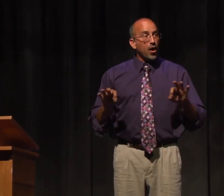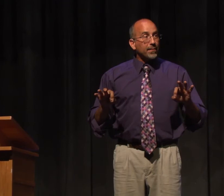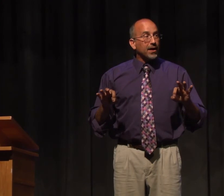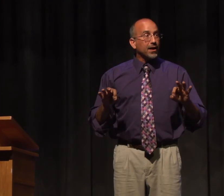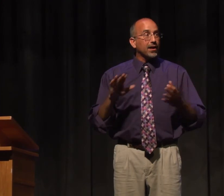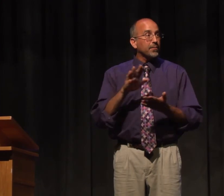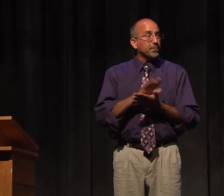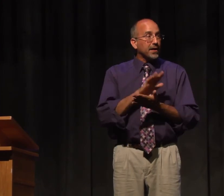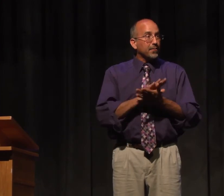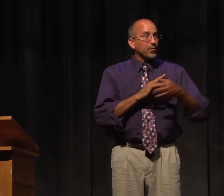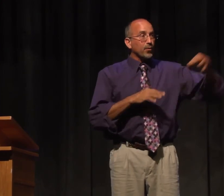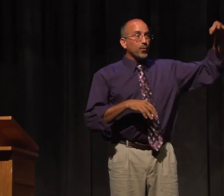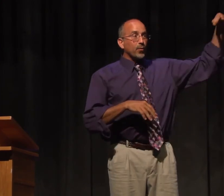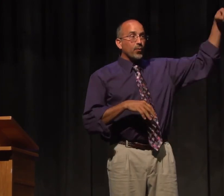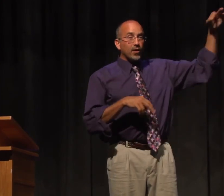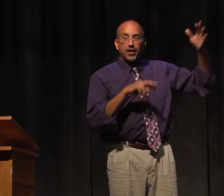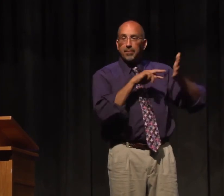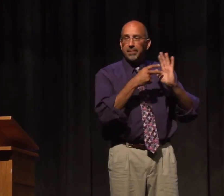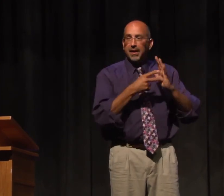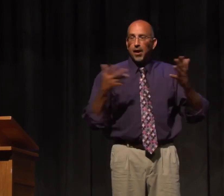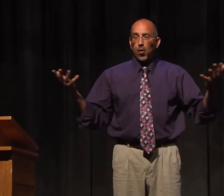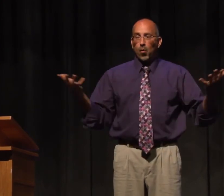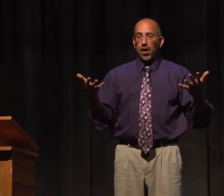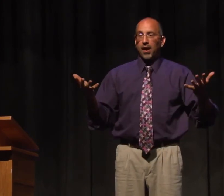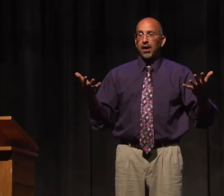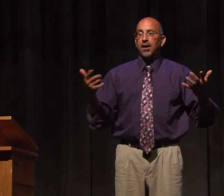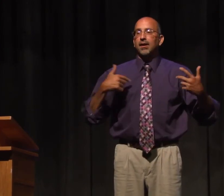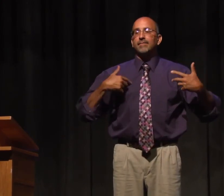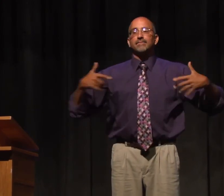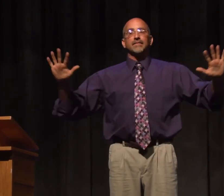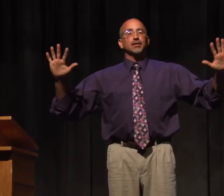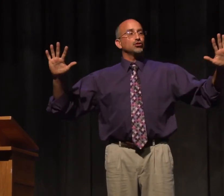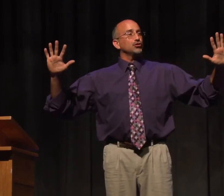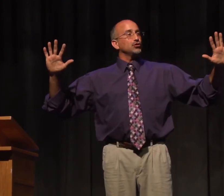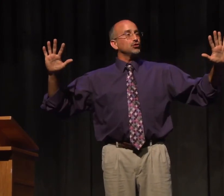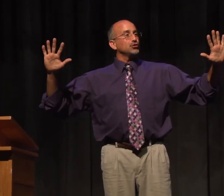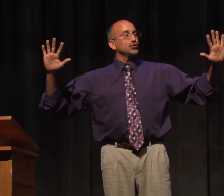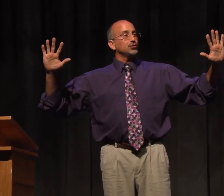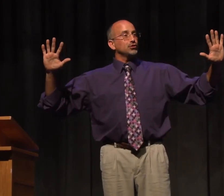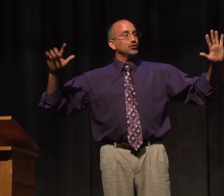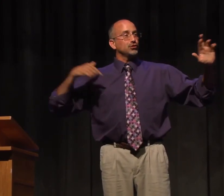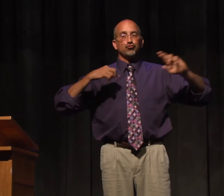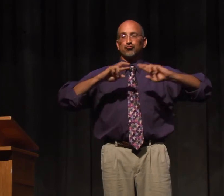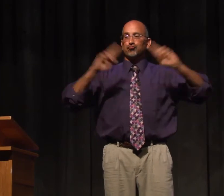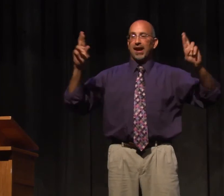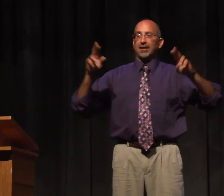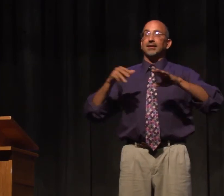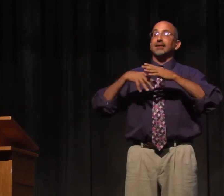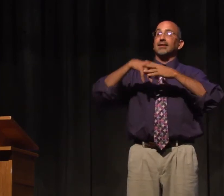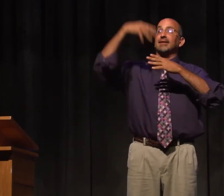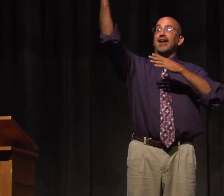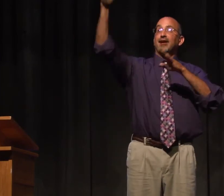Diplomas. Let's give you that piece of paper that means you are done.